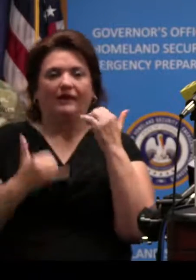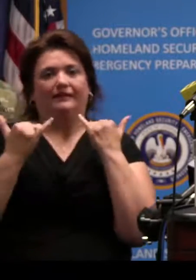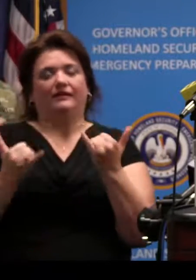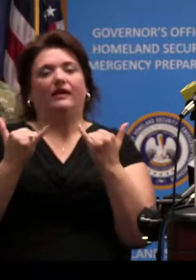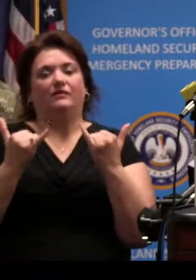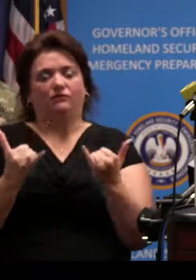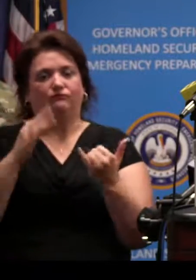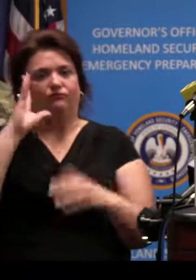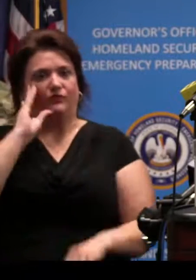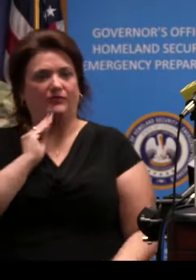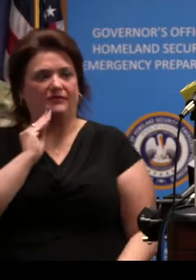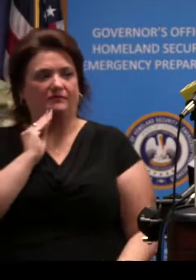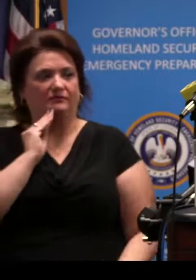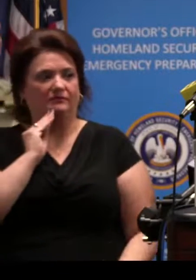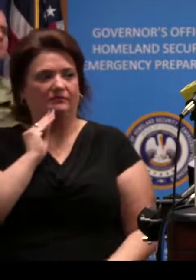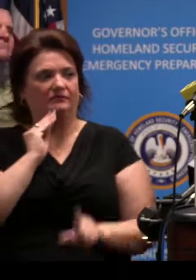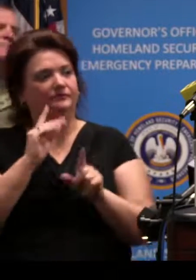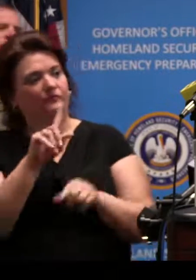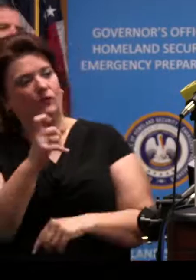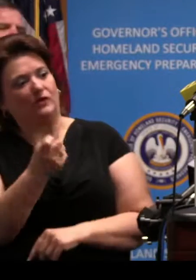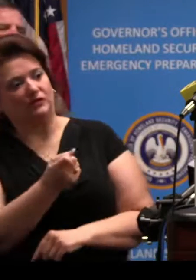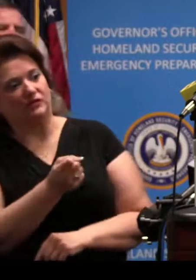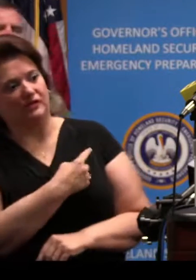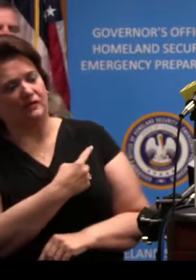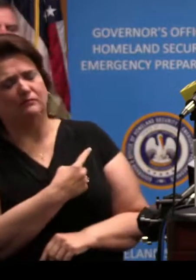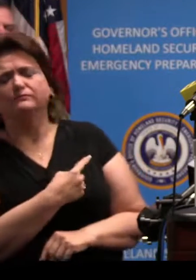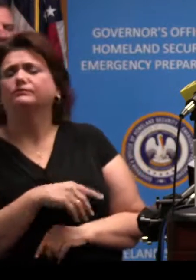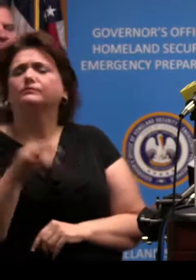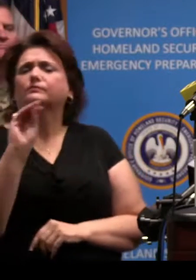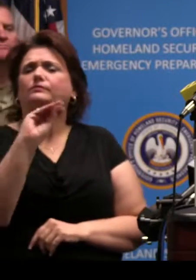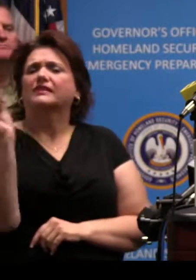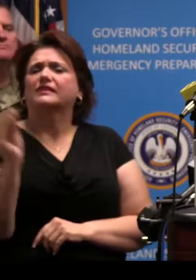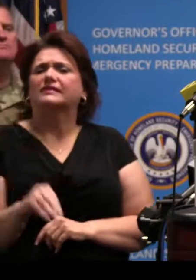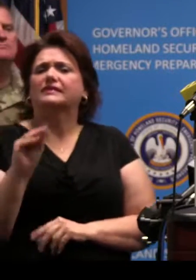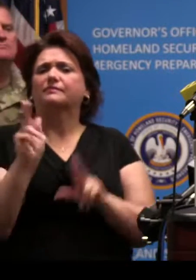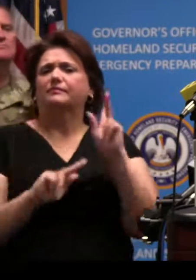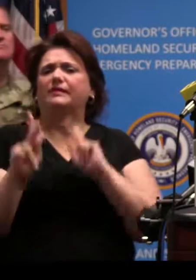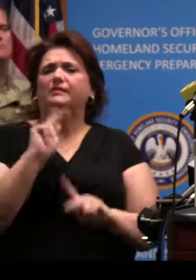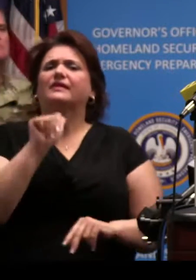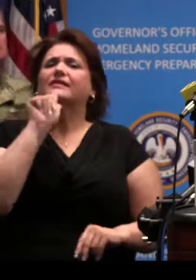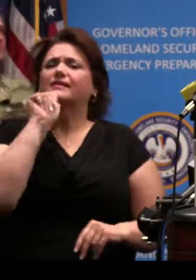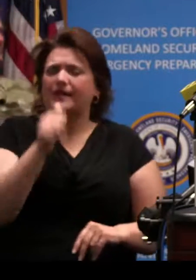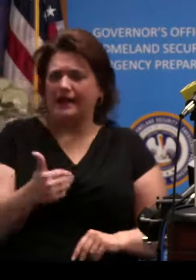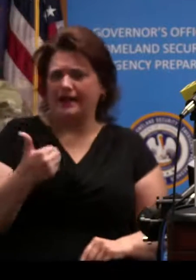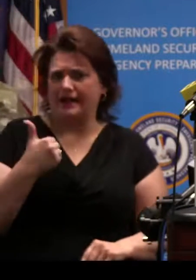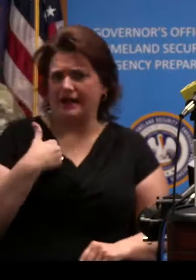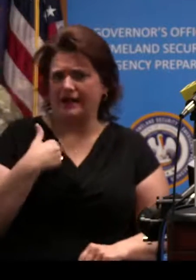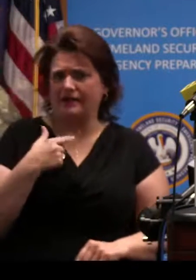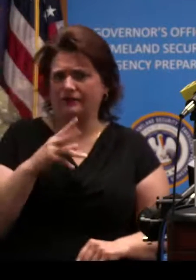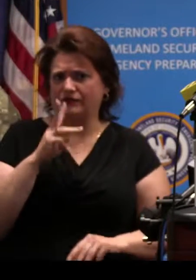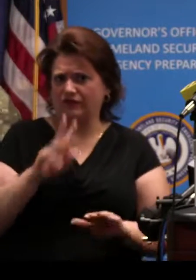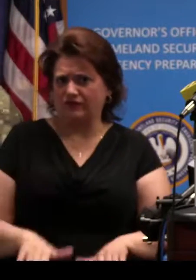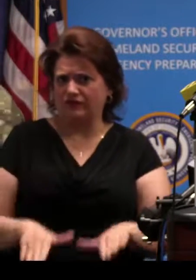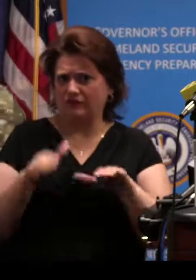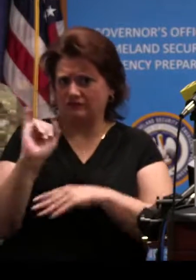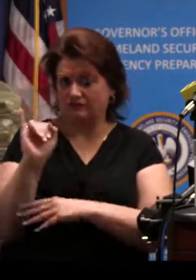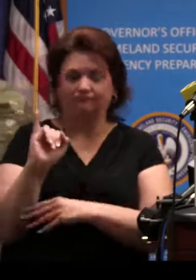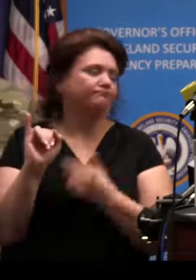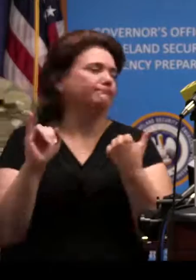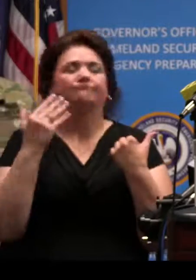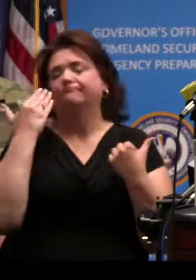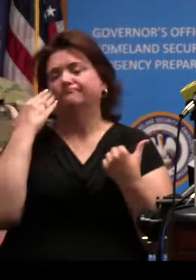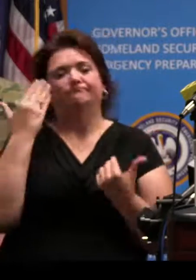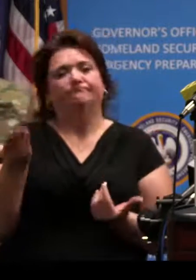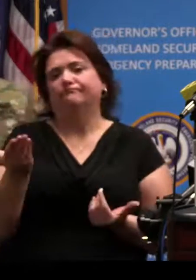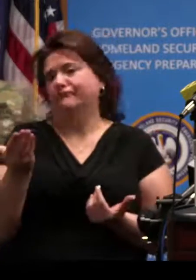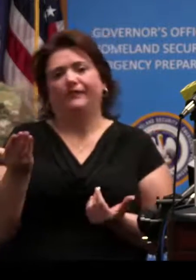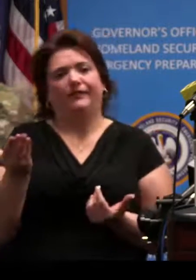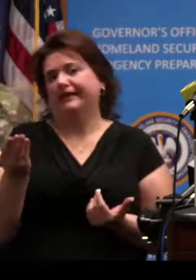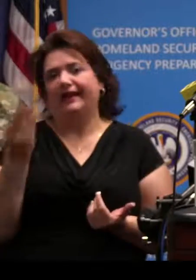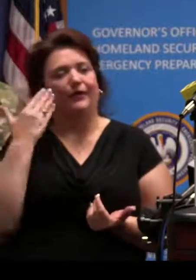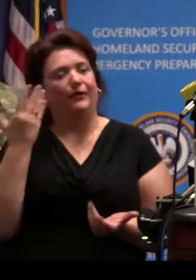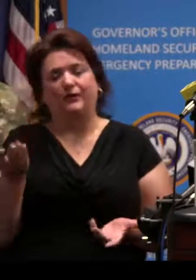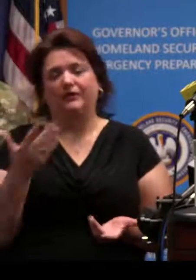today I can tell you right now I will tell you just anecdotal when I travel